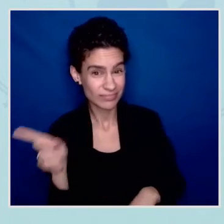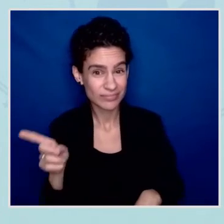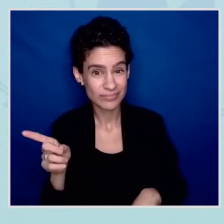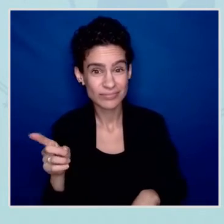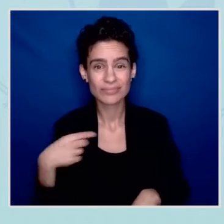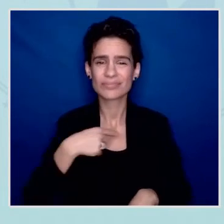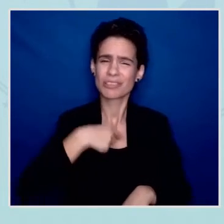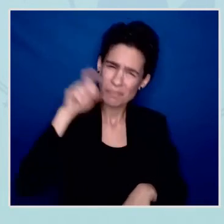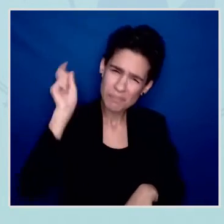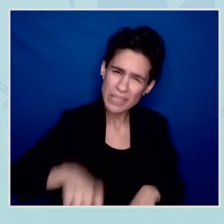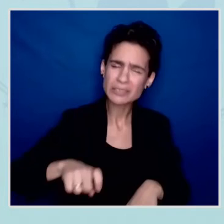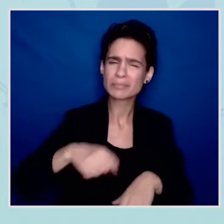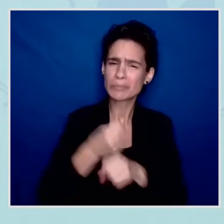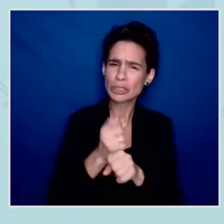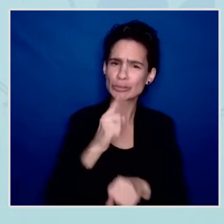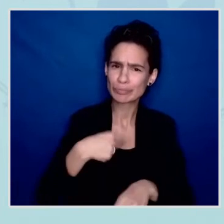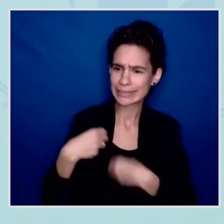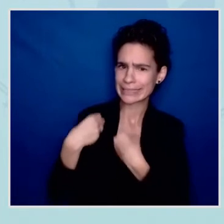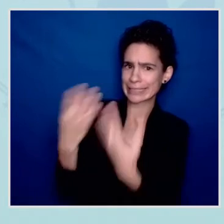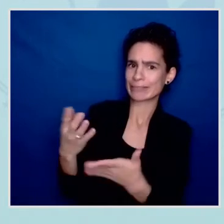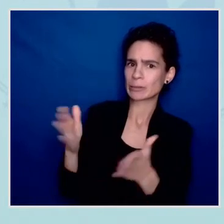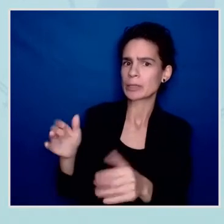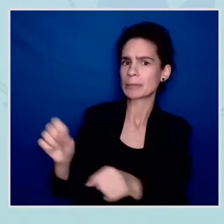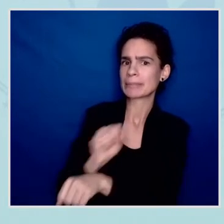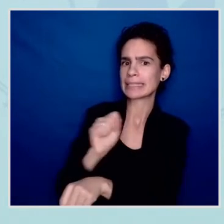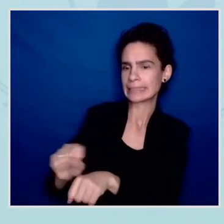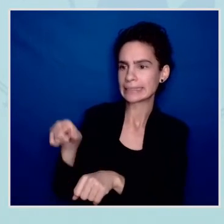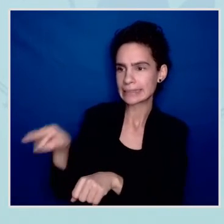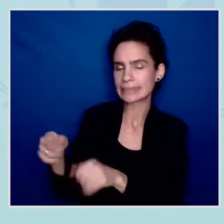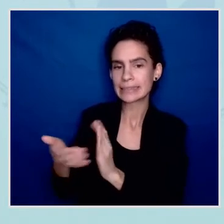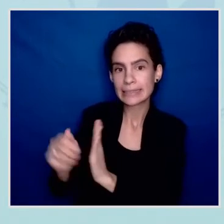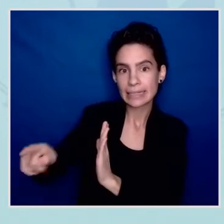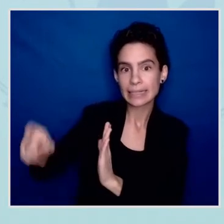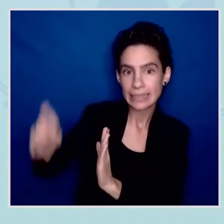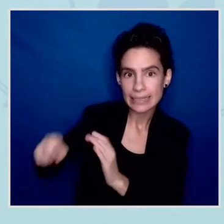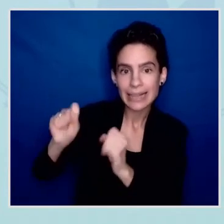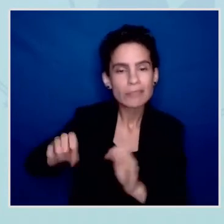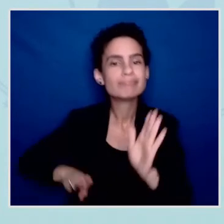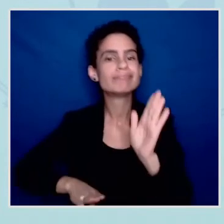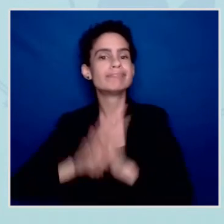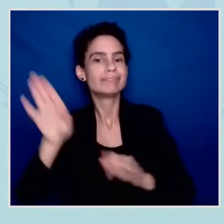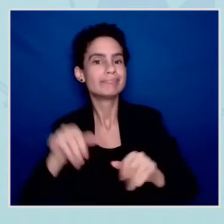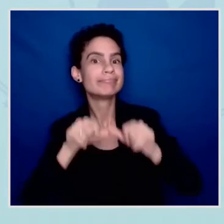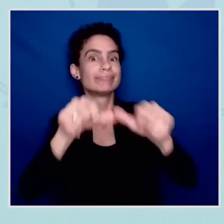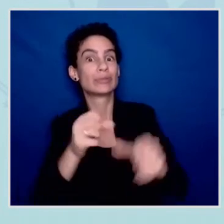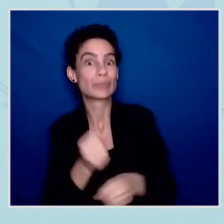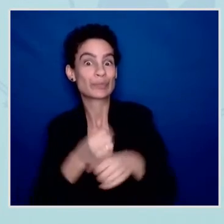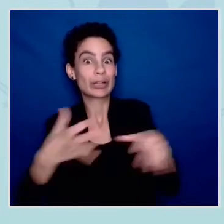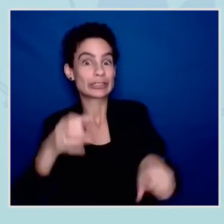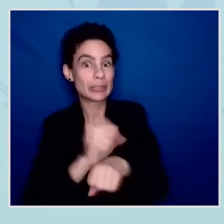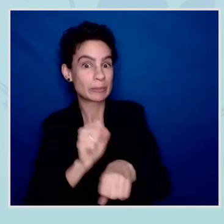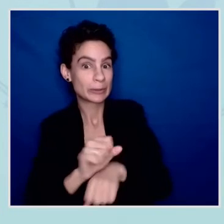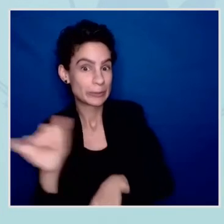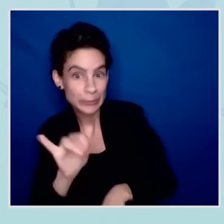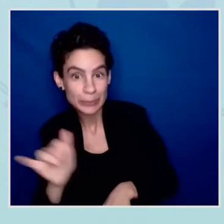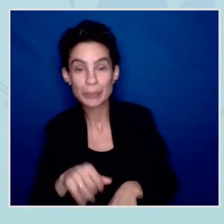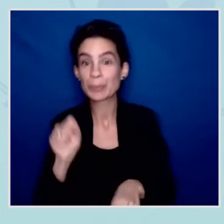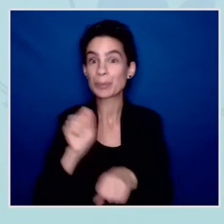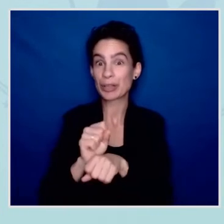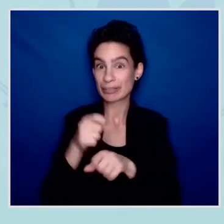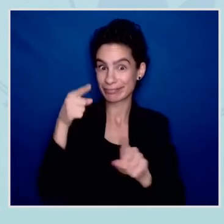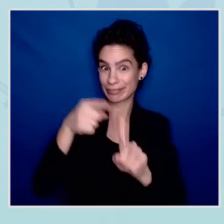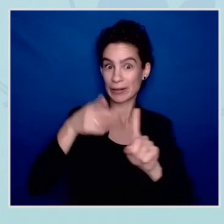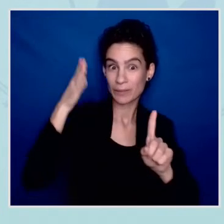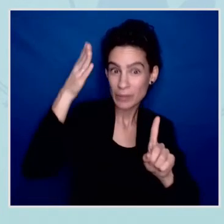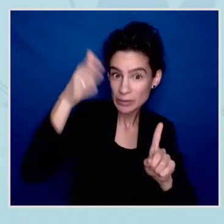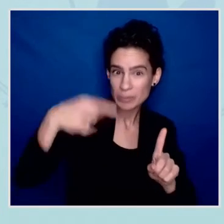NEIGHBORHOODS, SO THAT THEY CAN